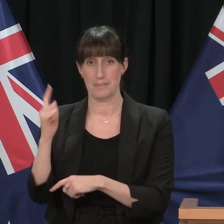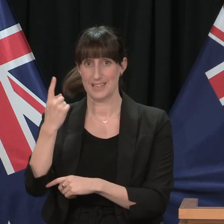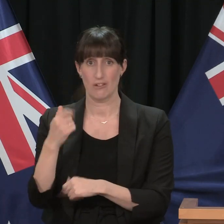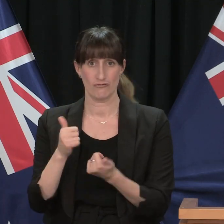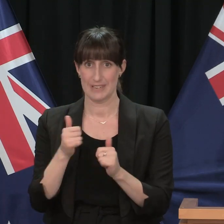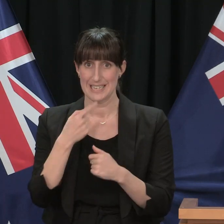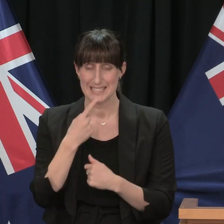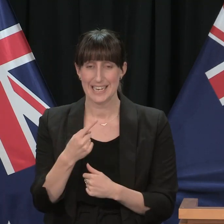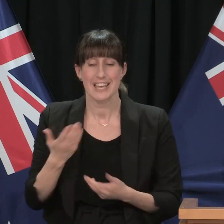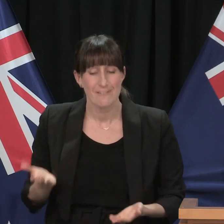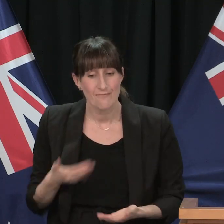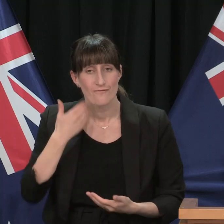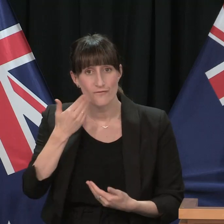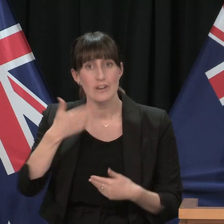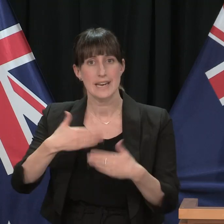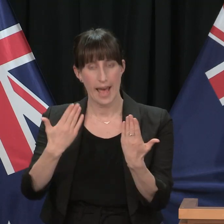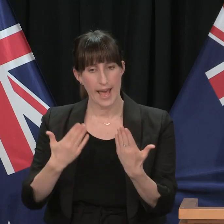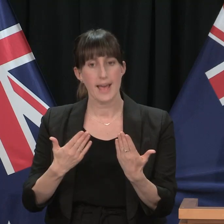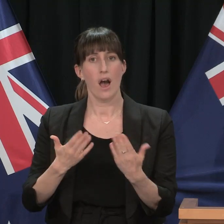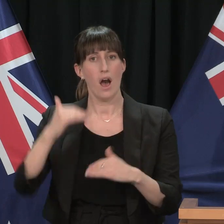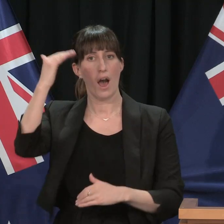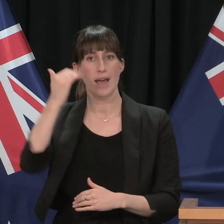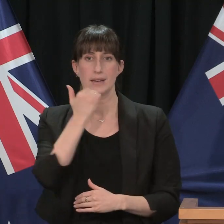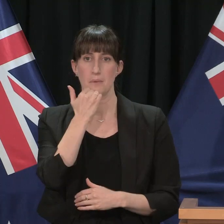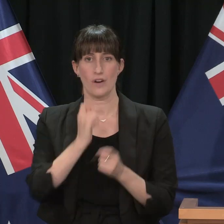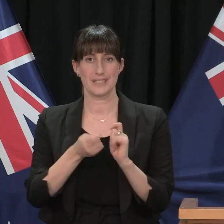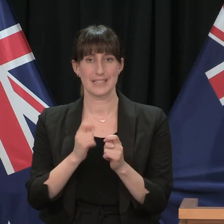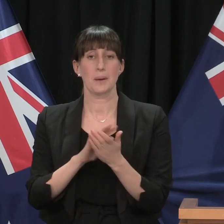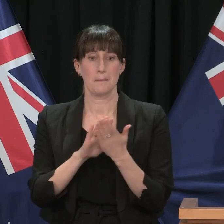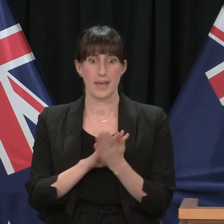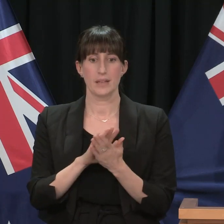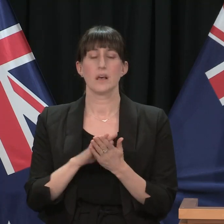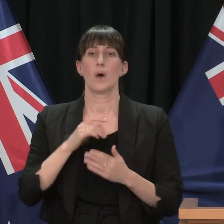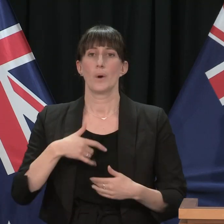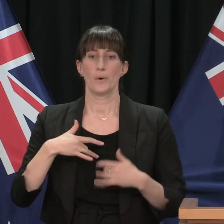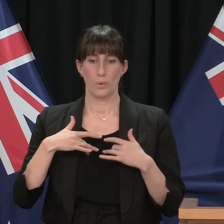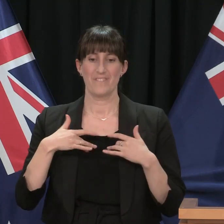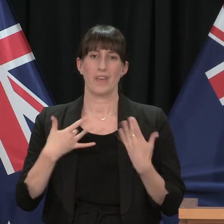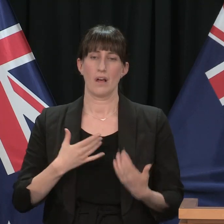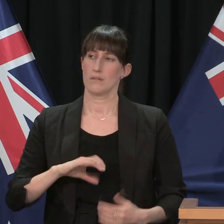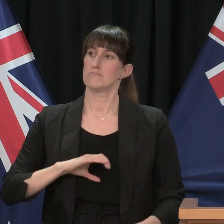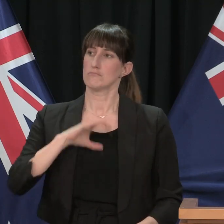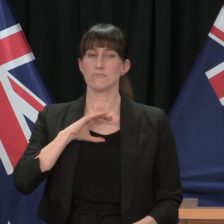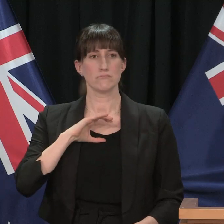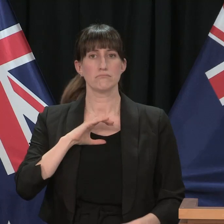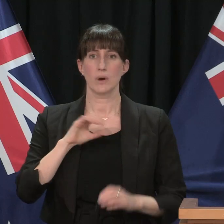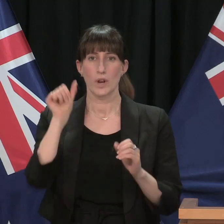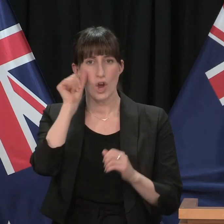and also in our wider communities as the Minister has mentioned so we can remain